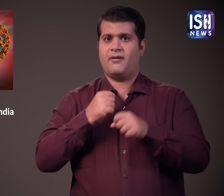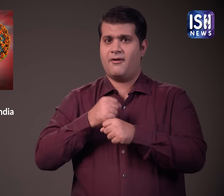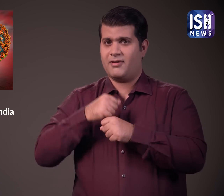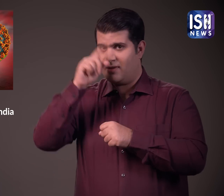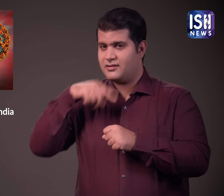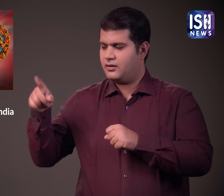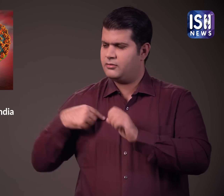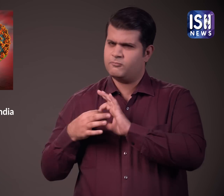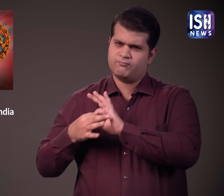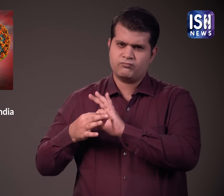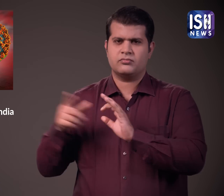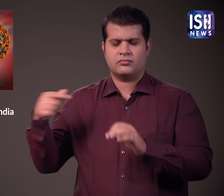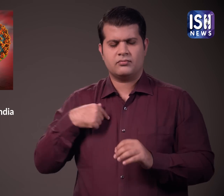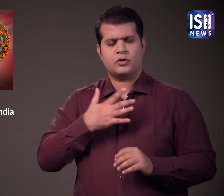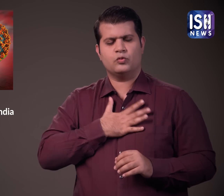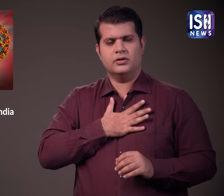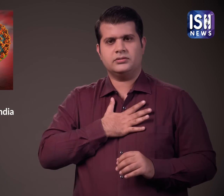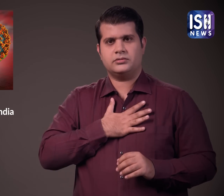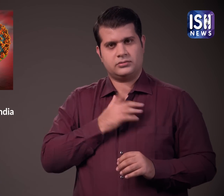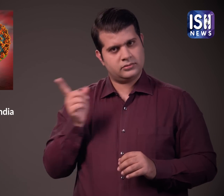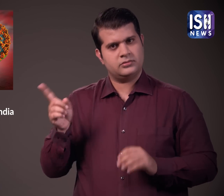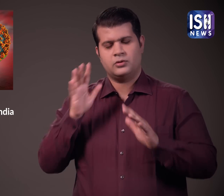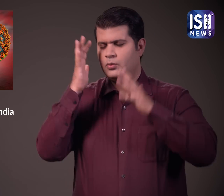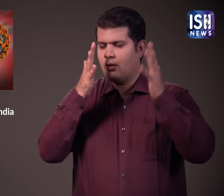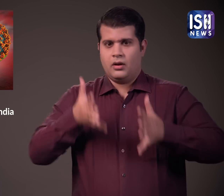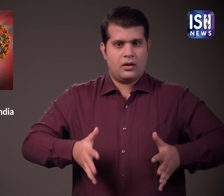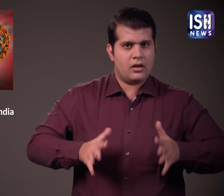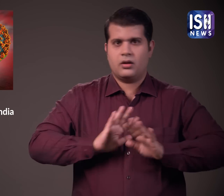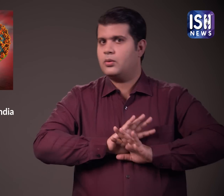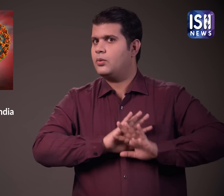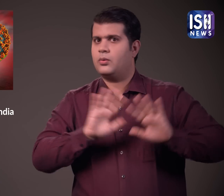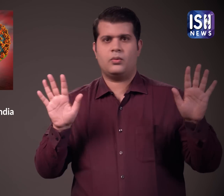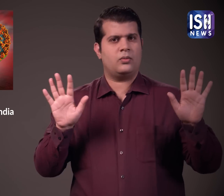We must continue to trust the Government of India and don't be worried.